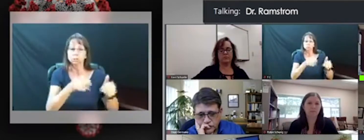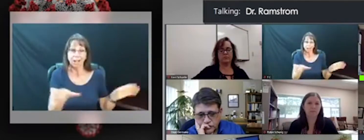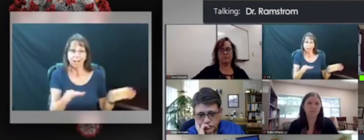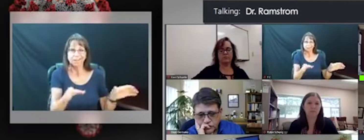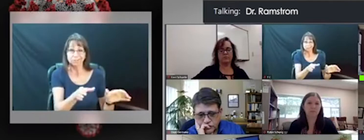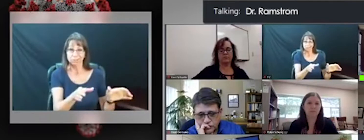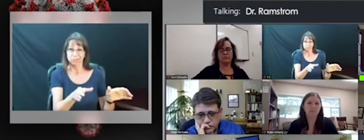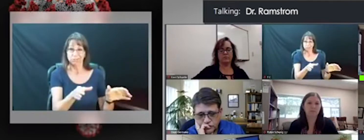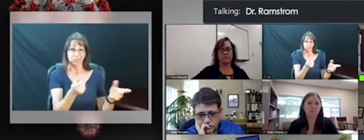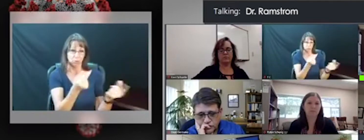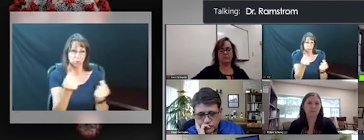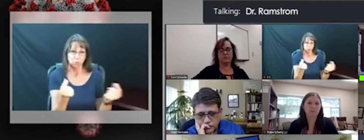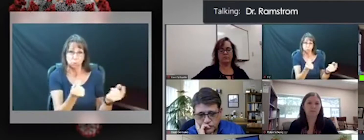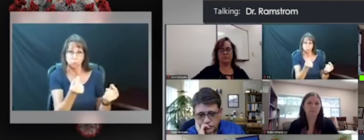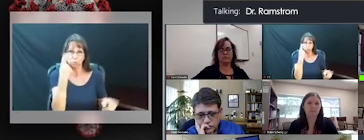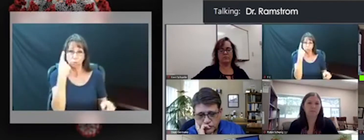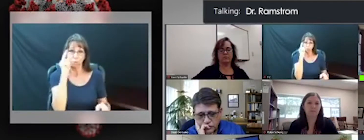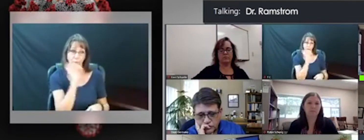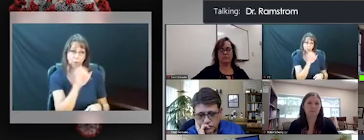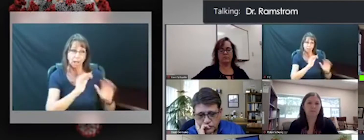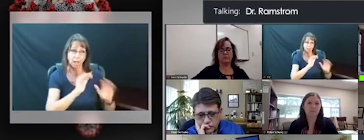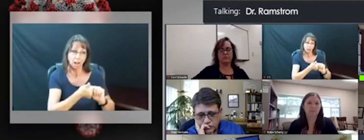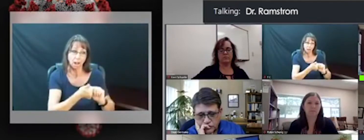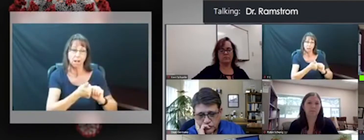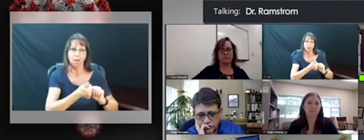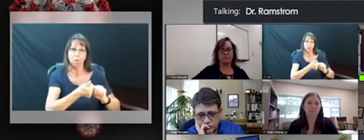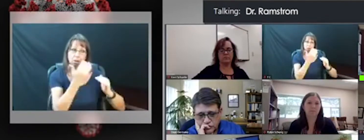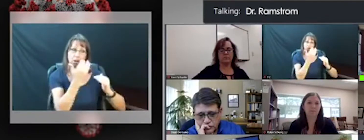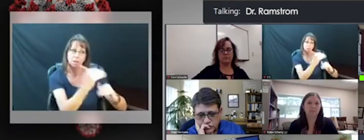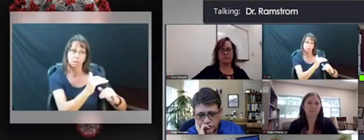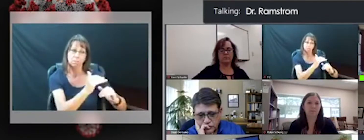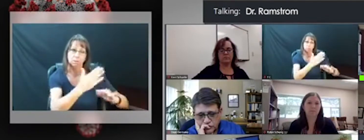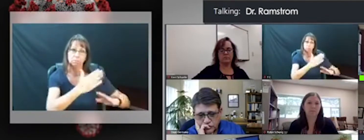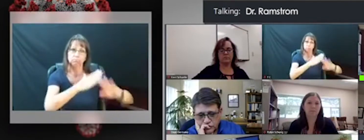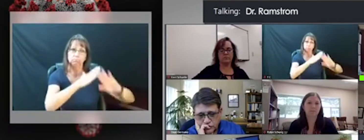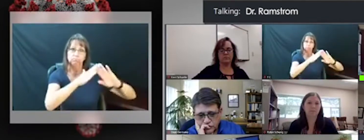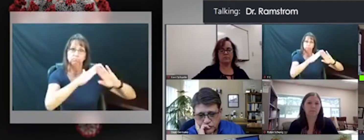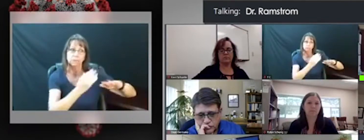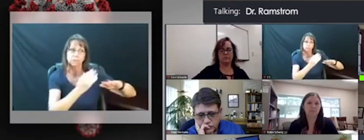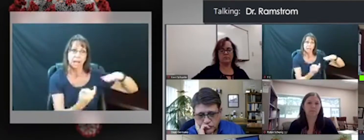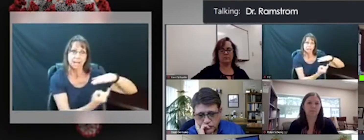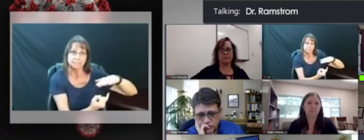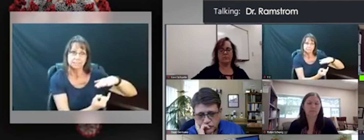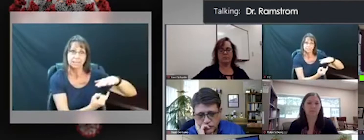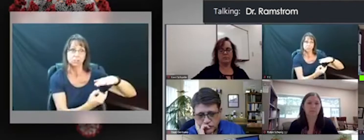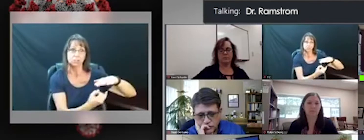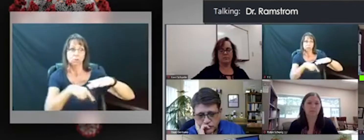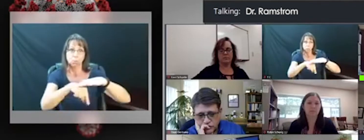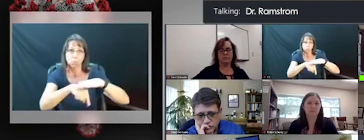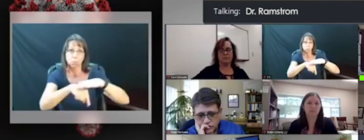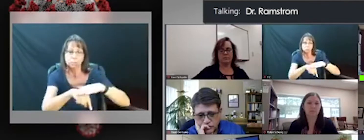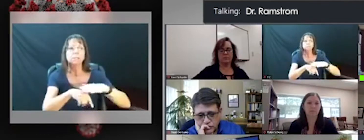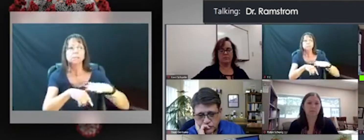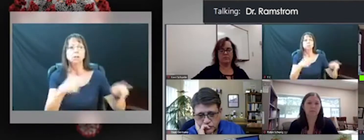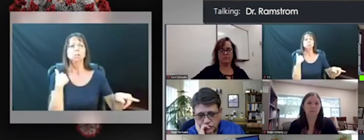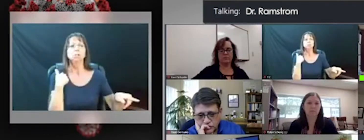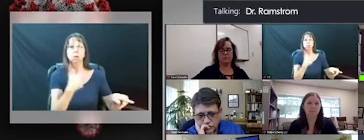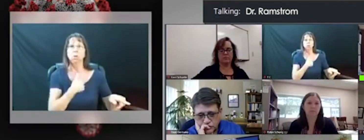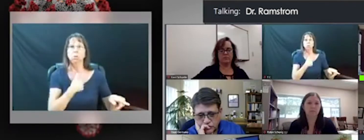restricting or identifying individuals who need to be sent home for either isolation or quarantine. So, we're doing something similar with Bethel,